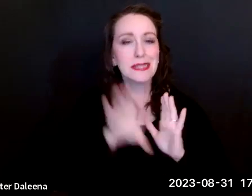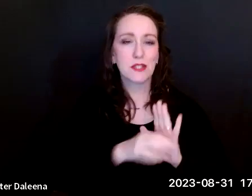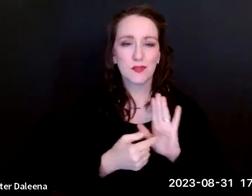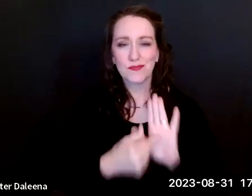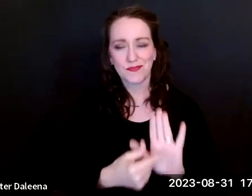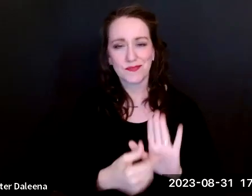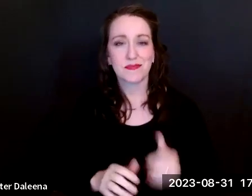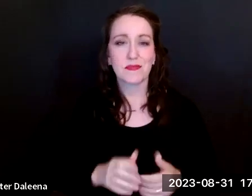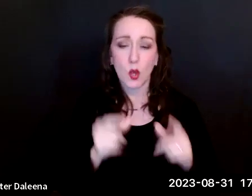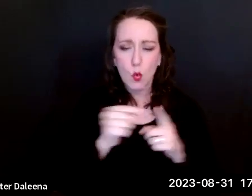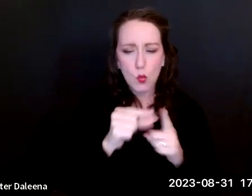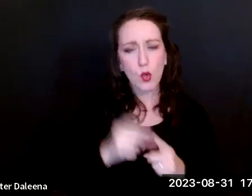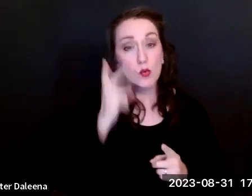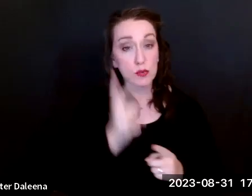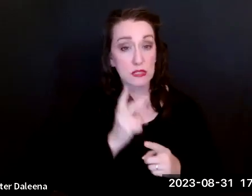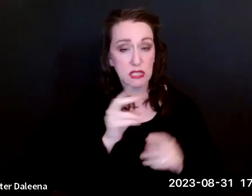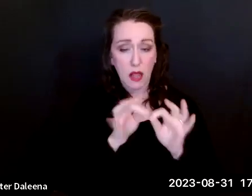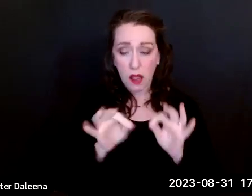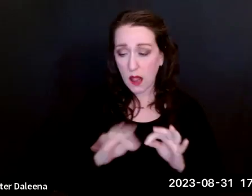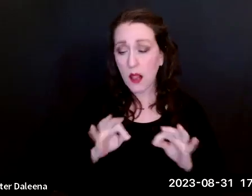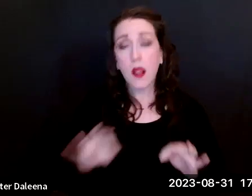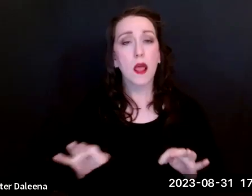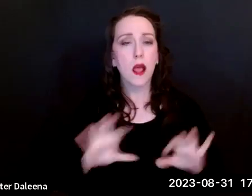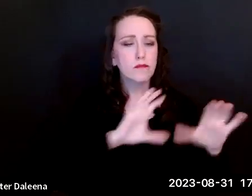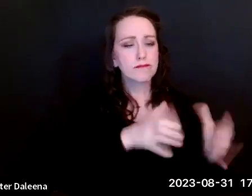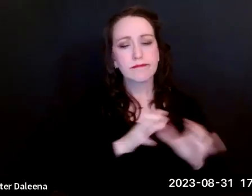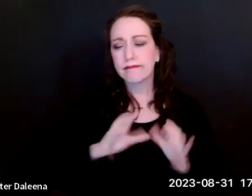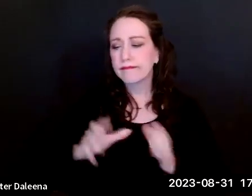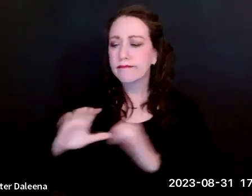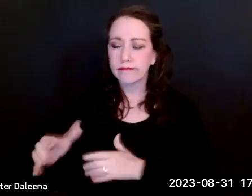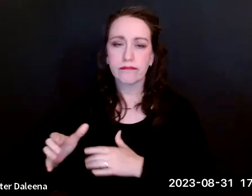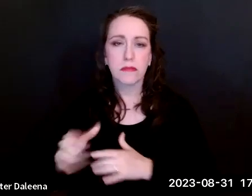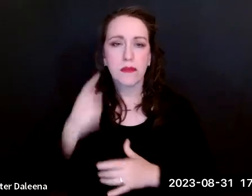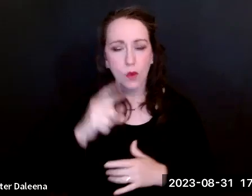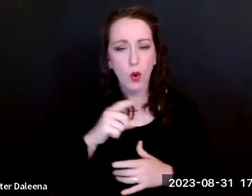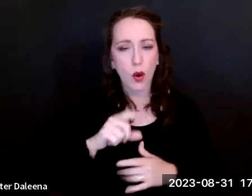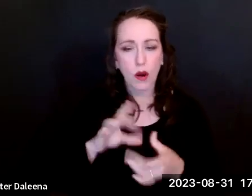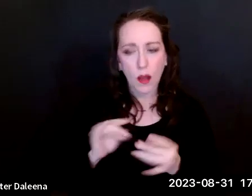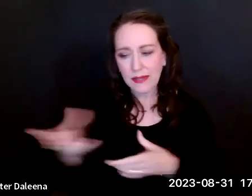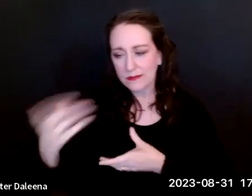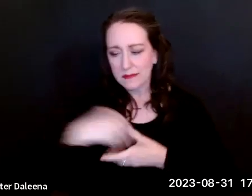the terms you see on the screen are categories we grouped comments into the larger the word or term